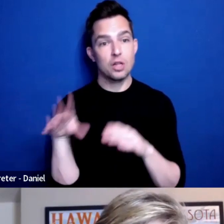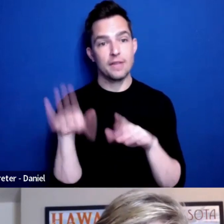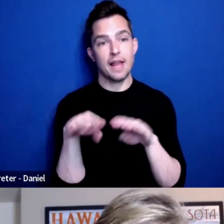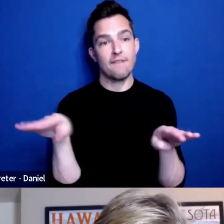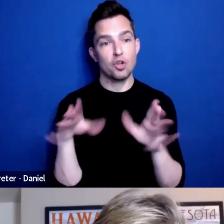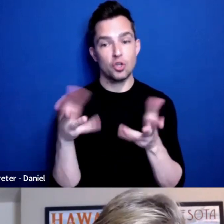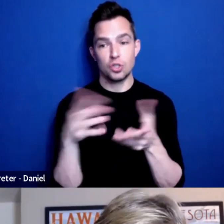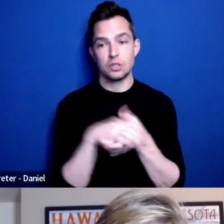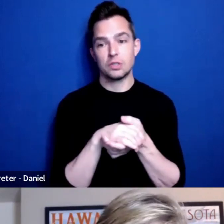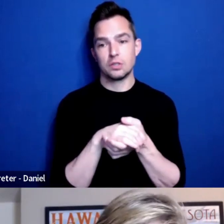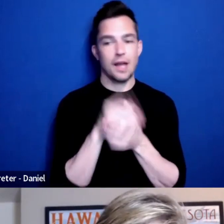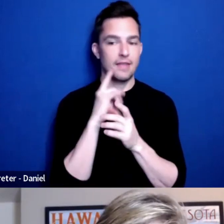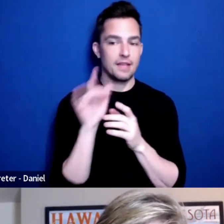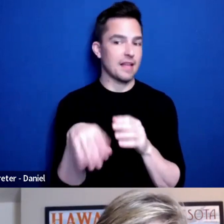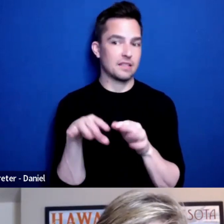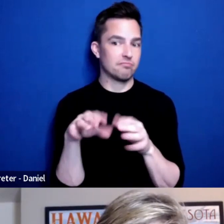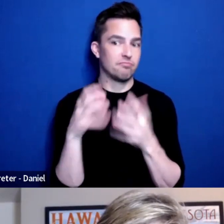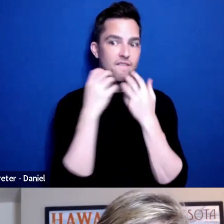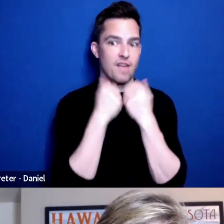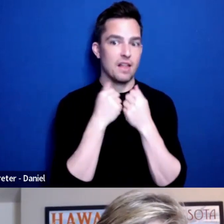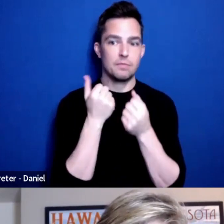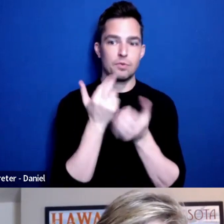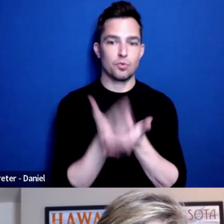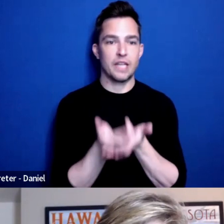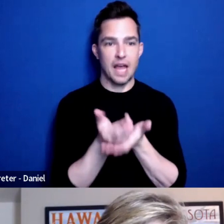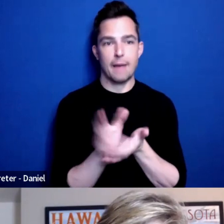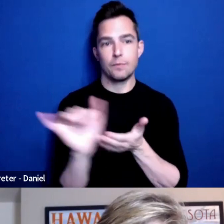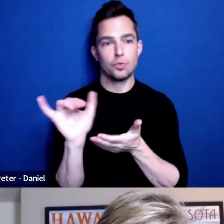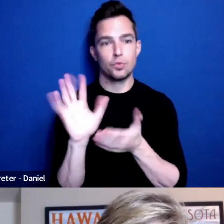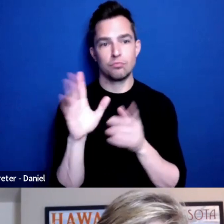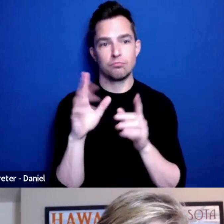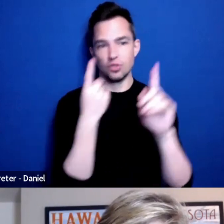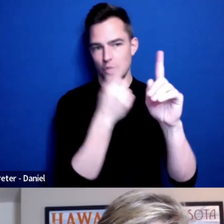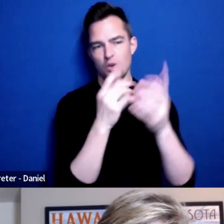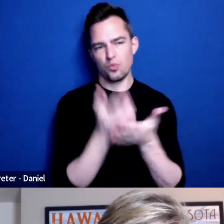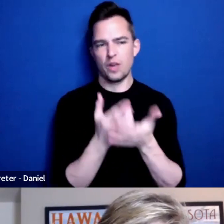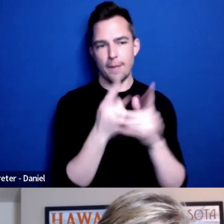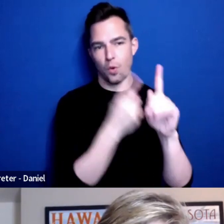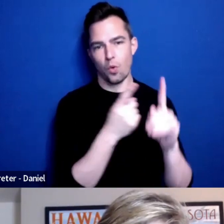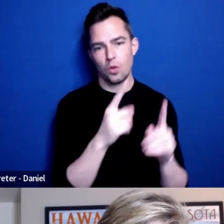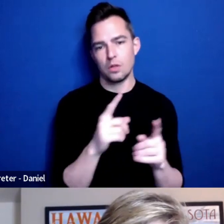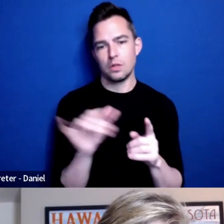is just as valuable a rehab goal as as other other goals that are